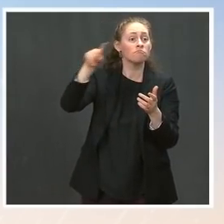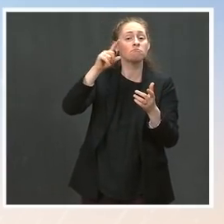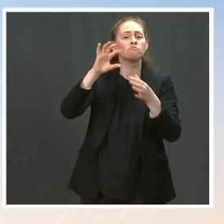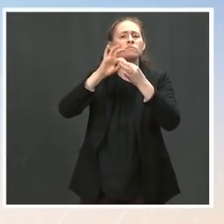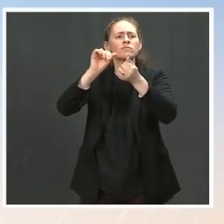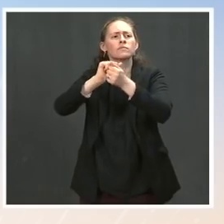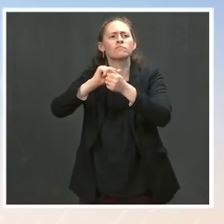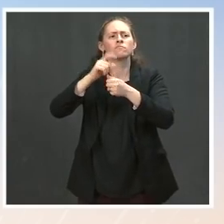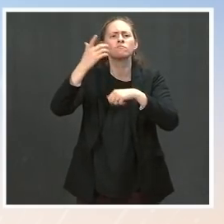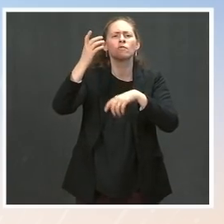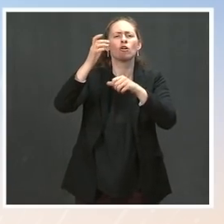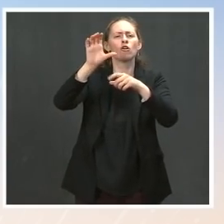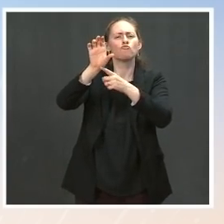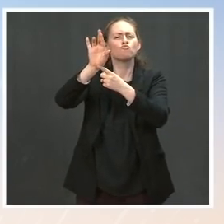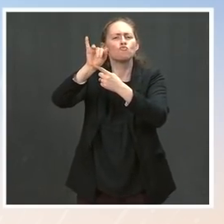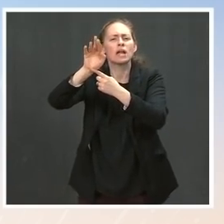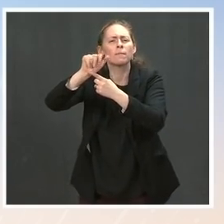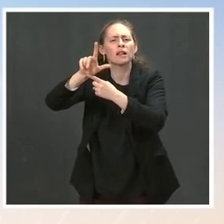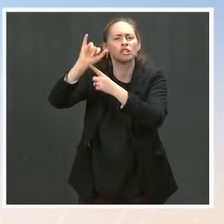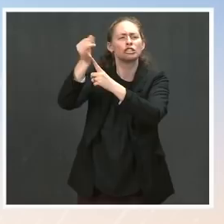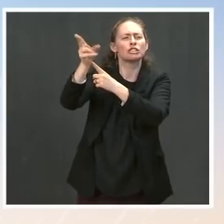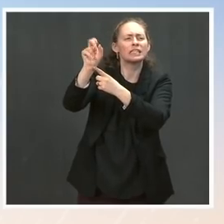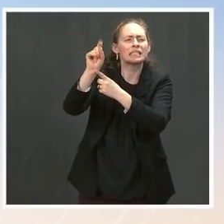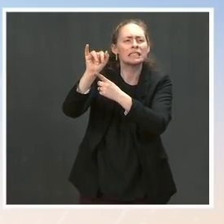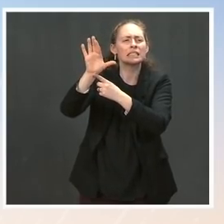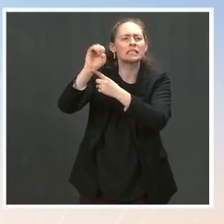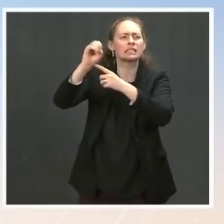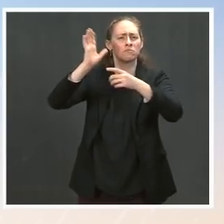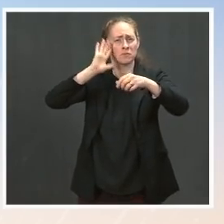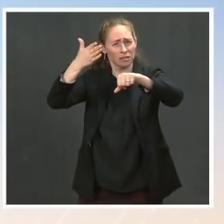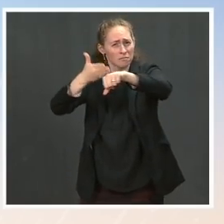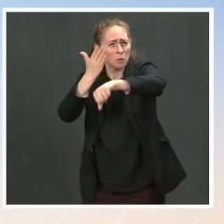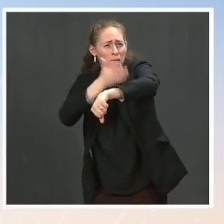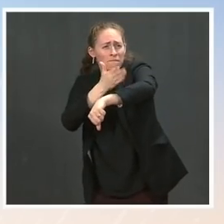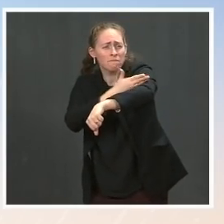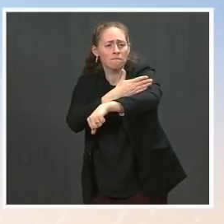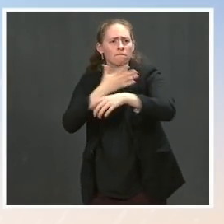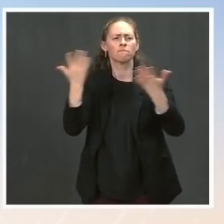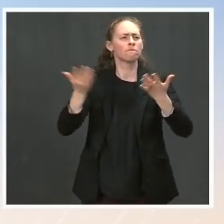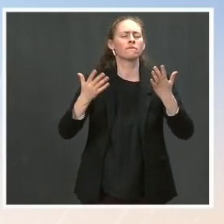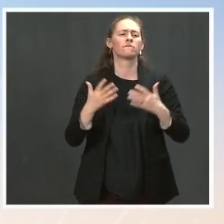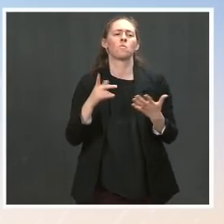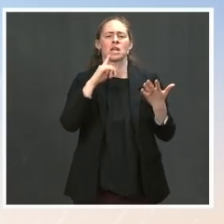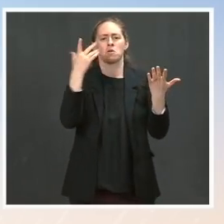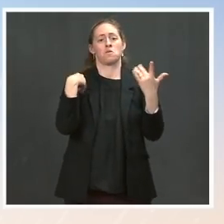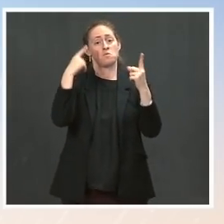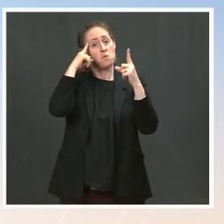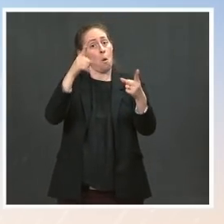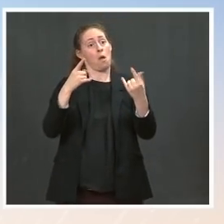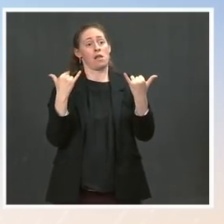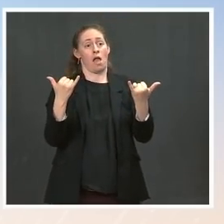Ms. Psaki: I'm sure there'll be a range of issues discussed. The primary purpose from our perspective is to discuss the American Jobs Plan